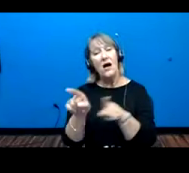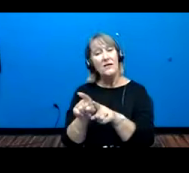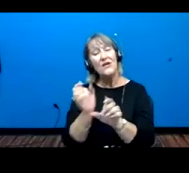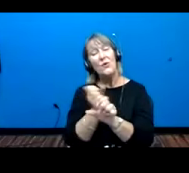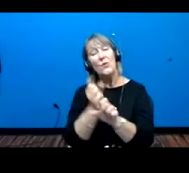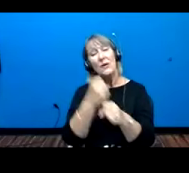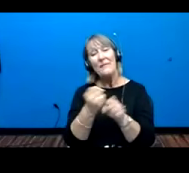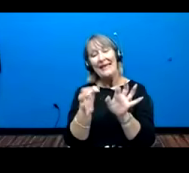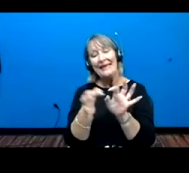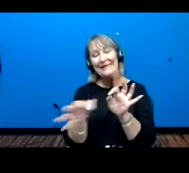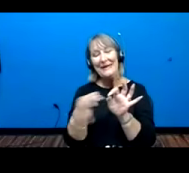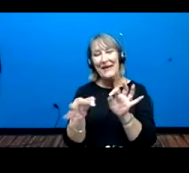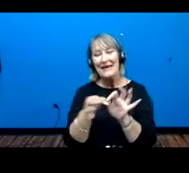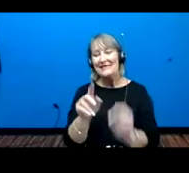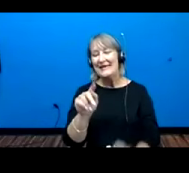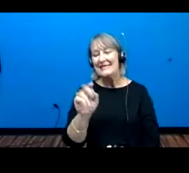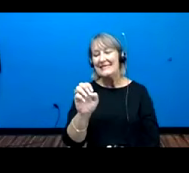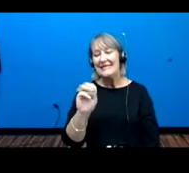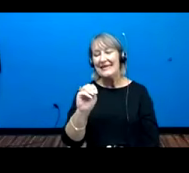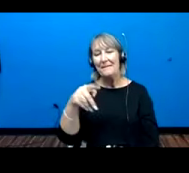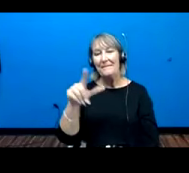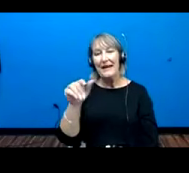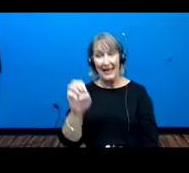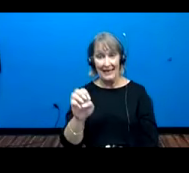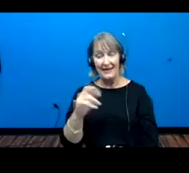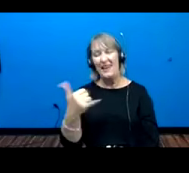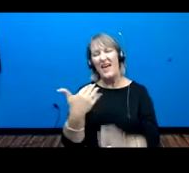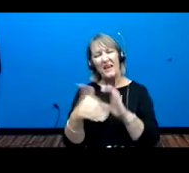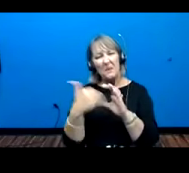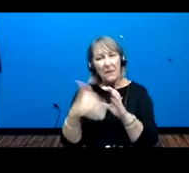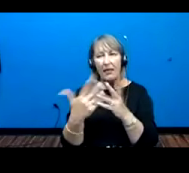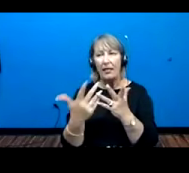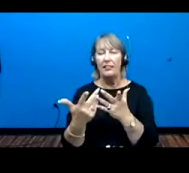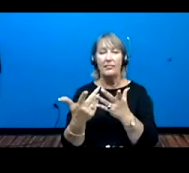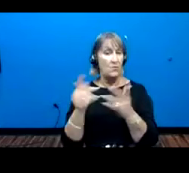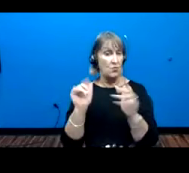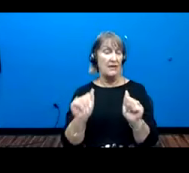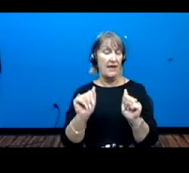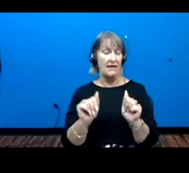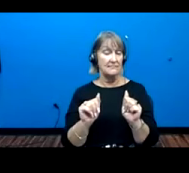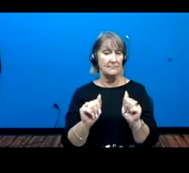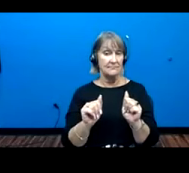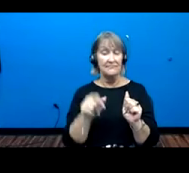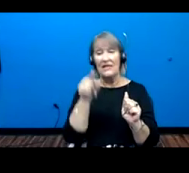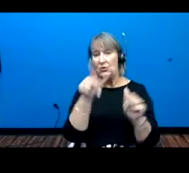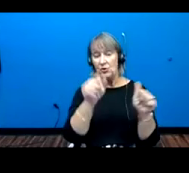templates for social media, for email, for newsletters, and we want to make this easy for you.